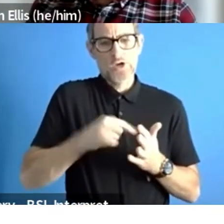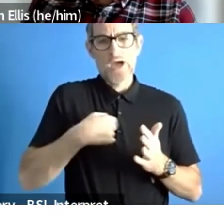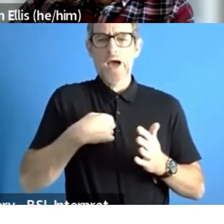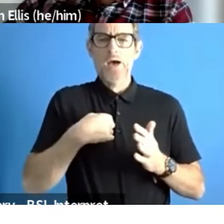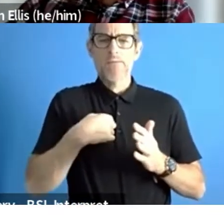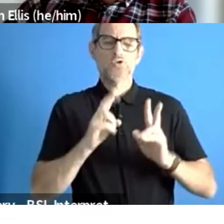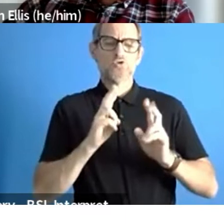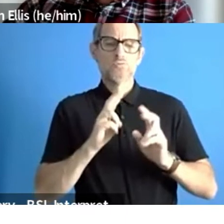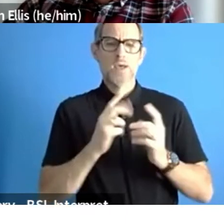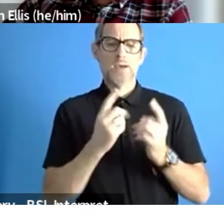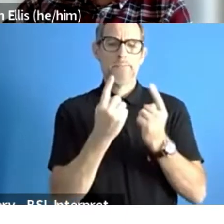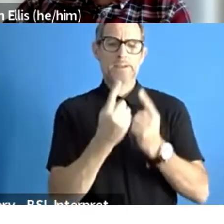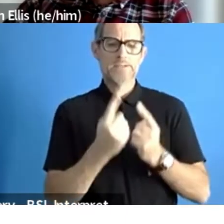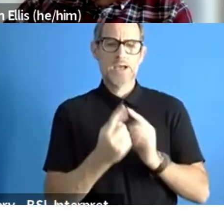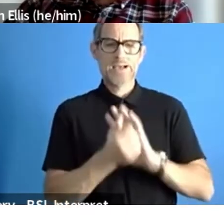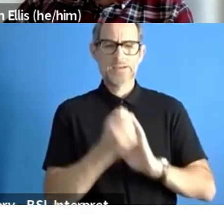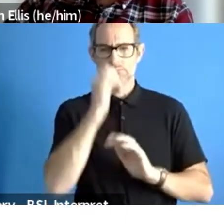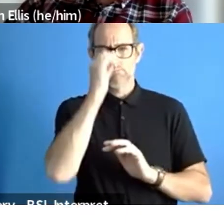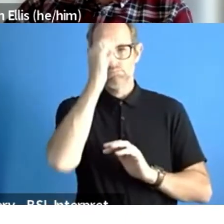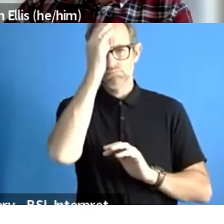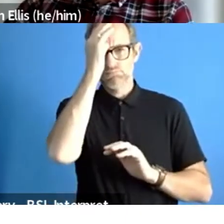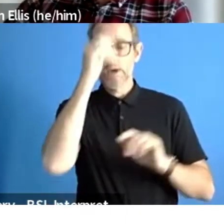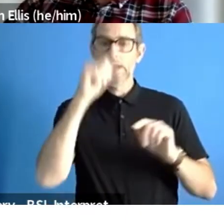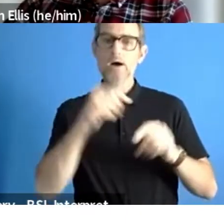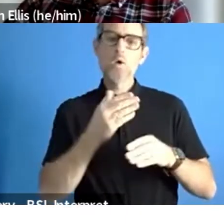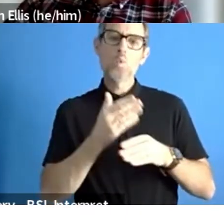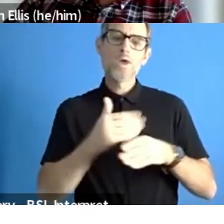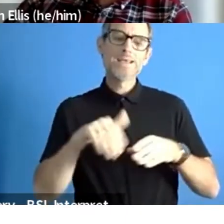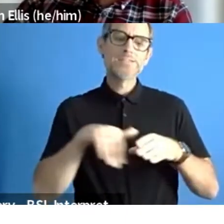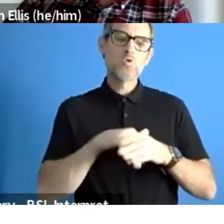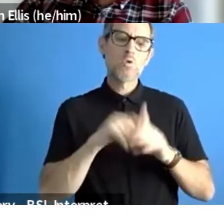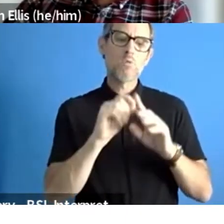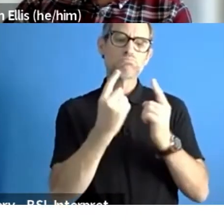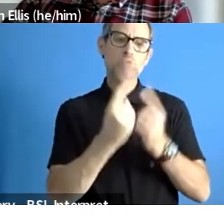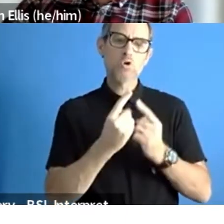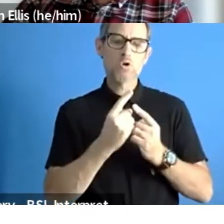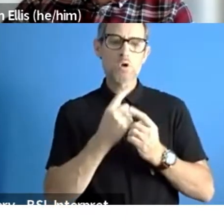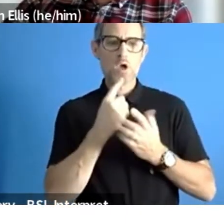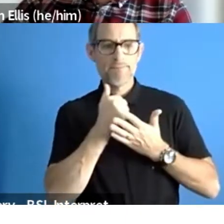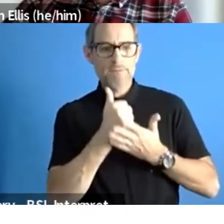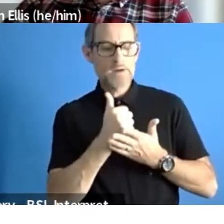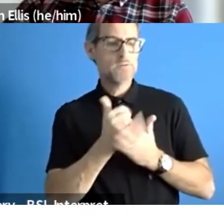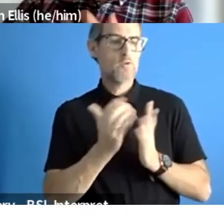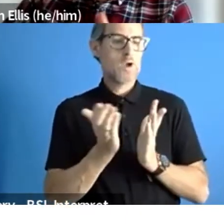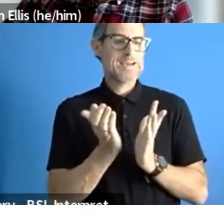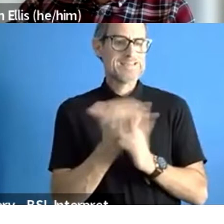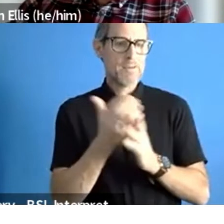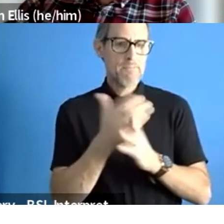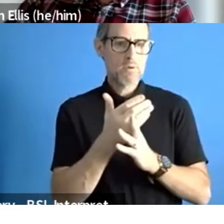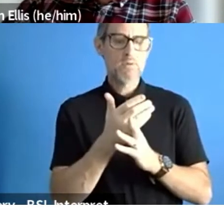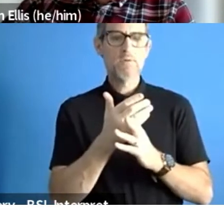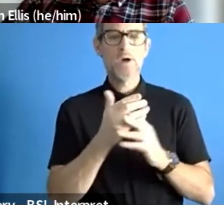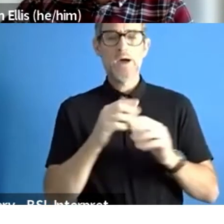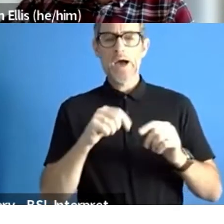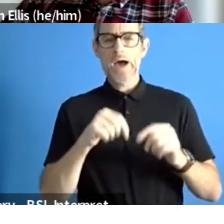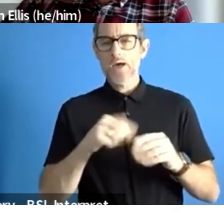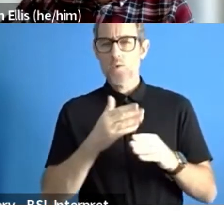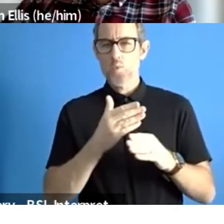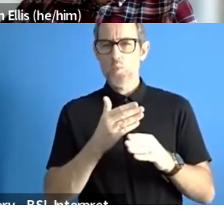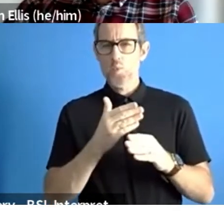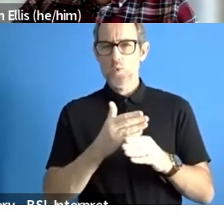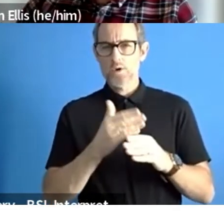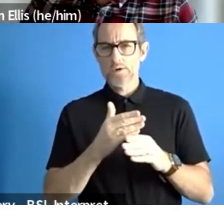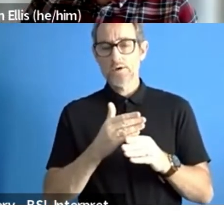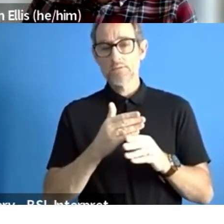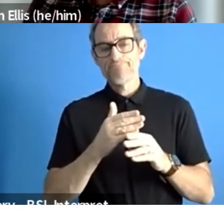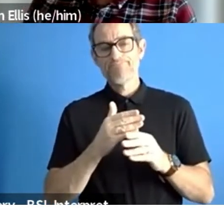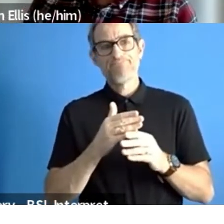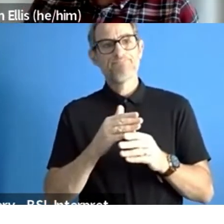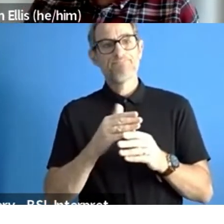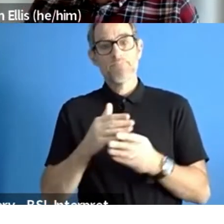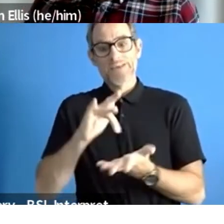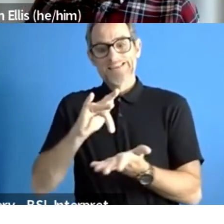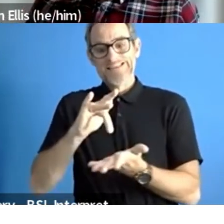I try to work from the